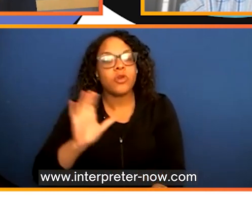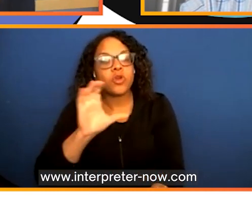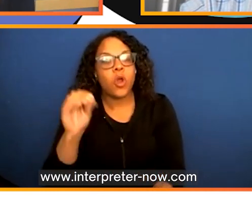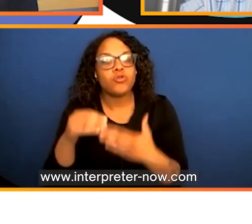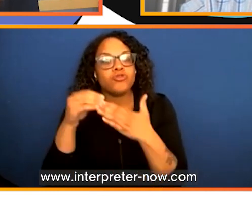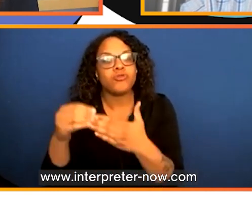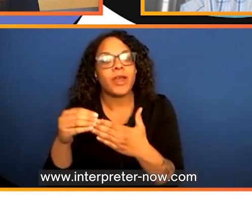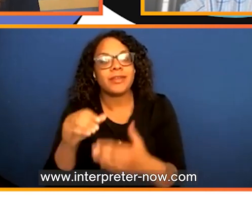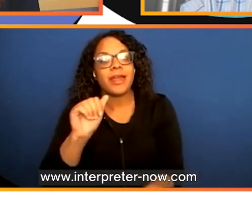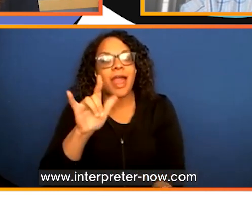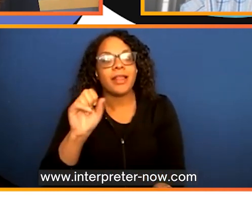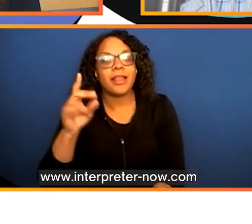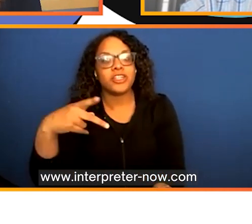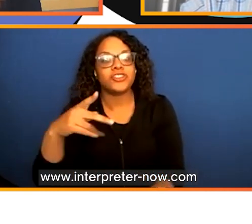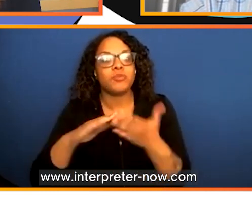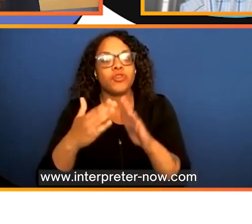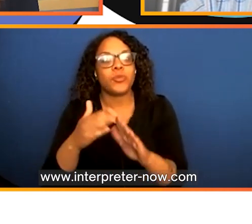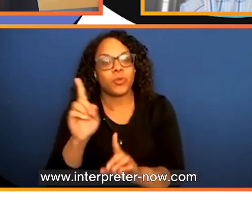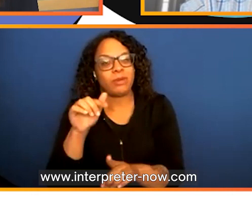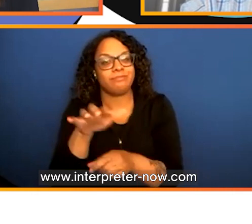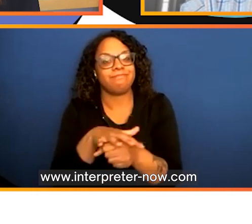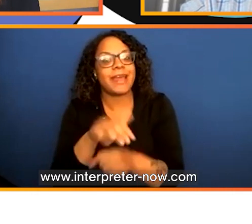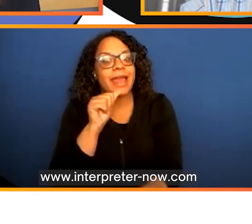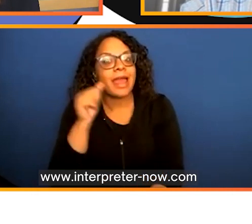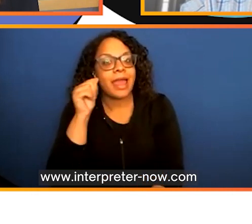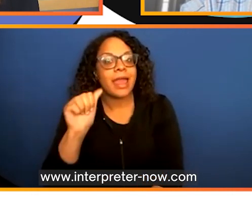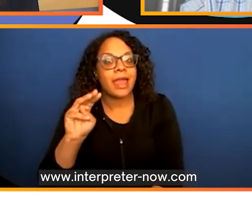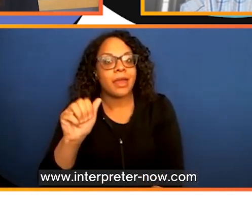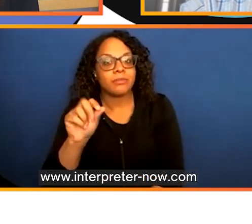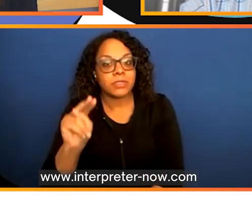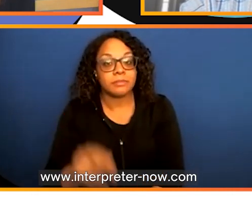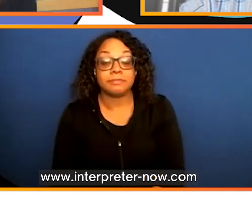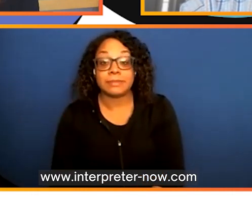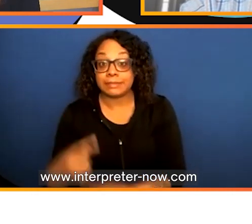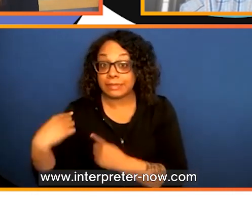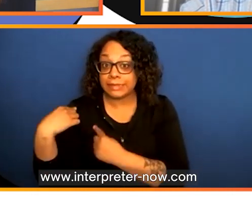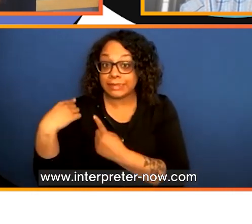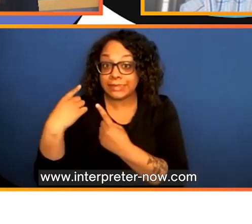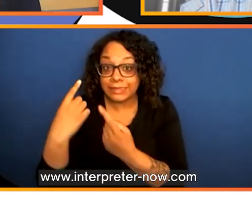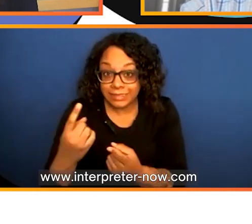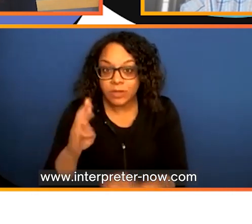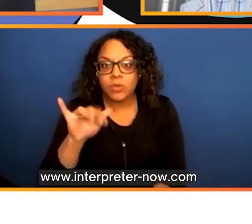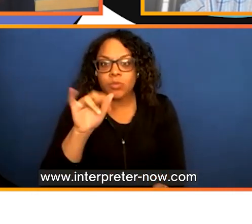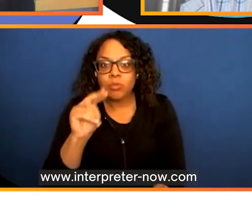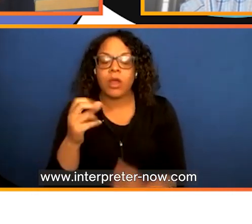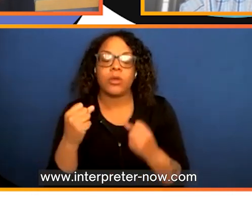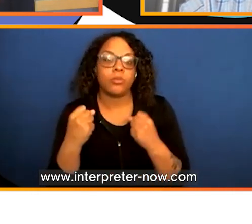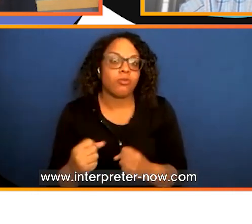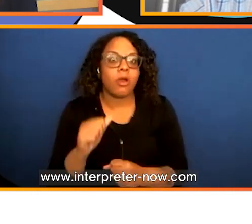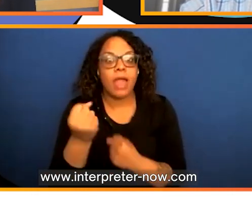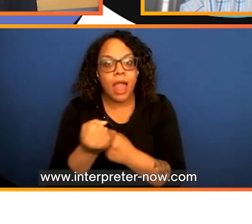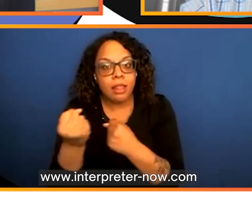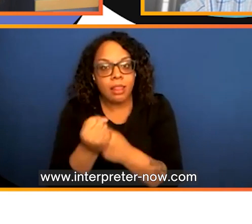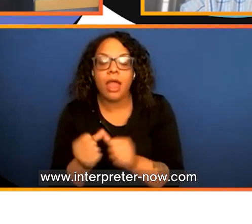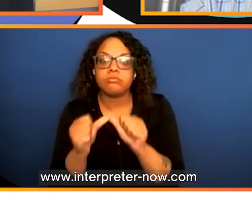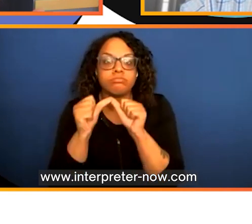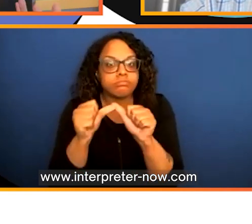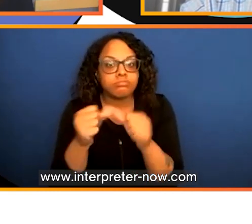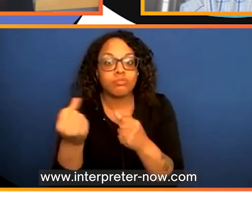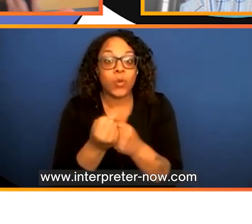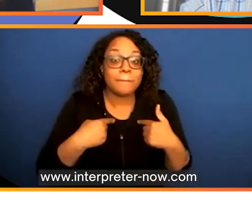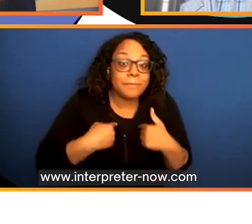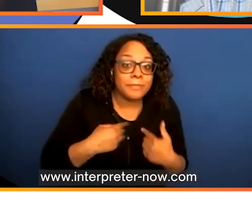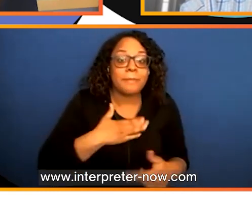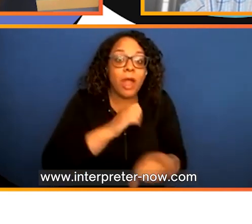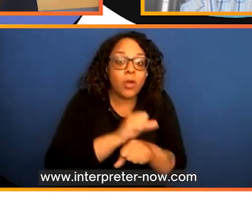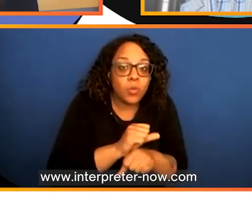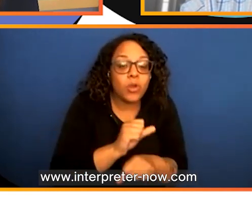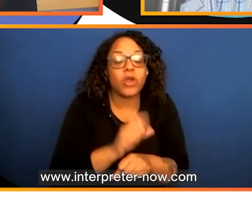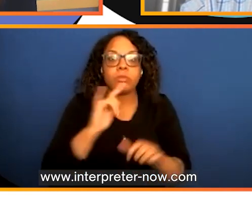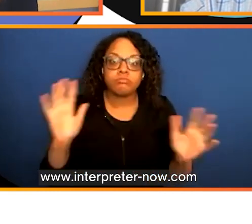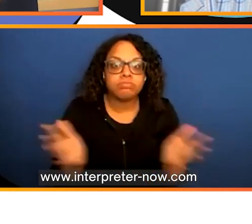our words and actions. We advocate for people, and we lead the change on our teams, in our